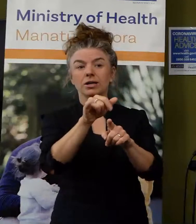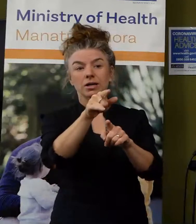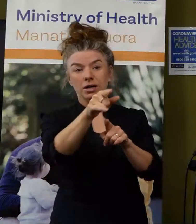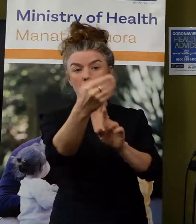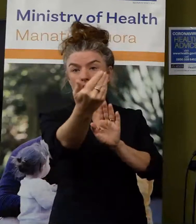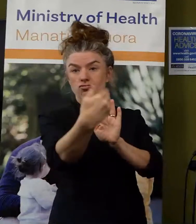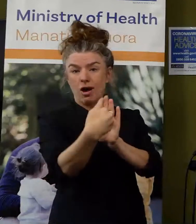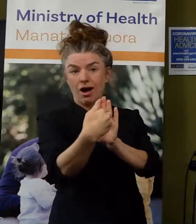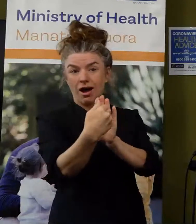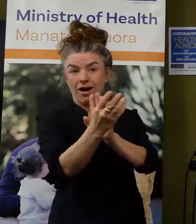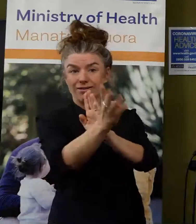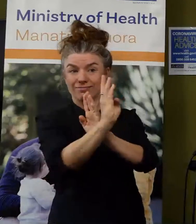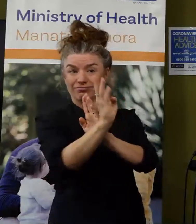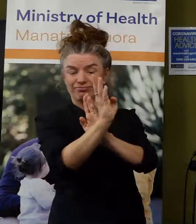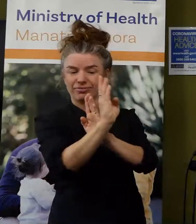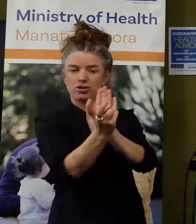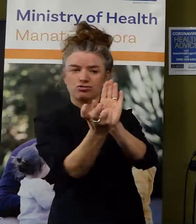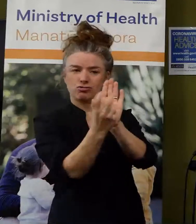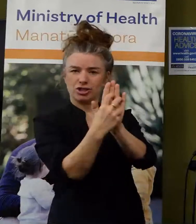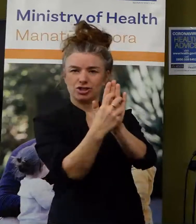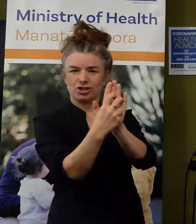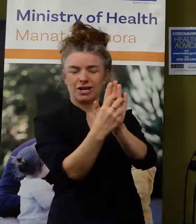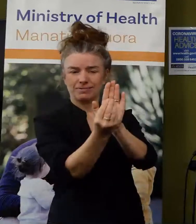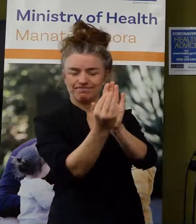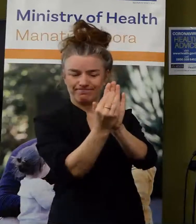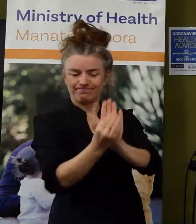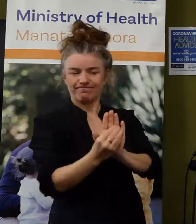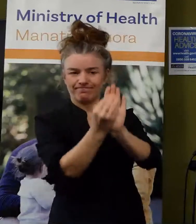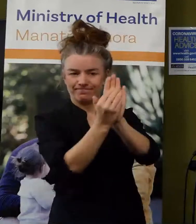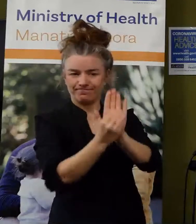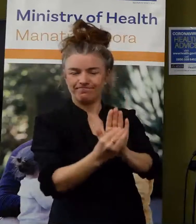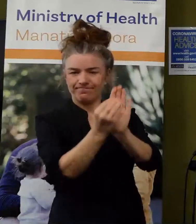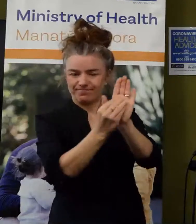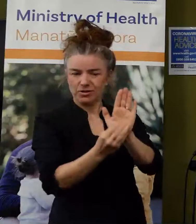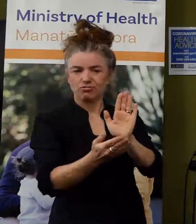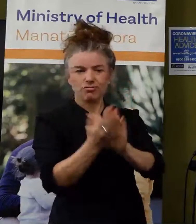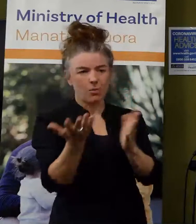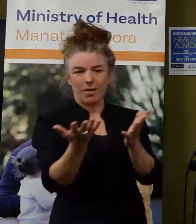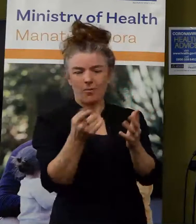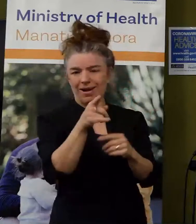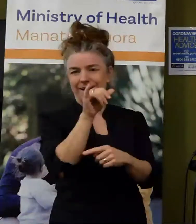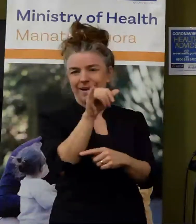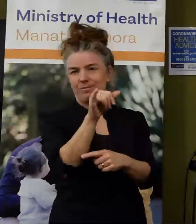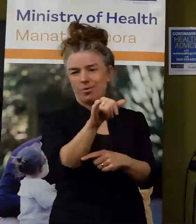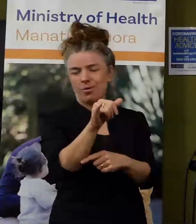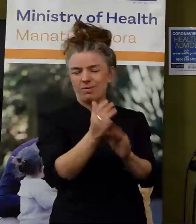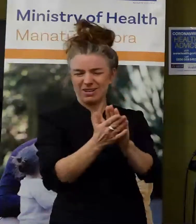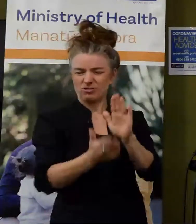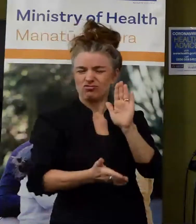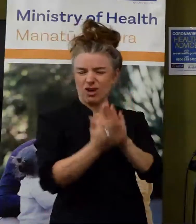So every person coming in from China is filling out a card there and then that is then registering them with Healthline, so Healthline